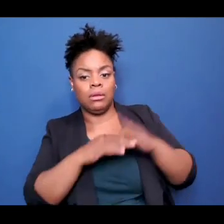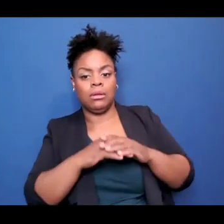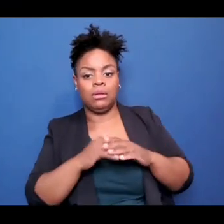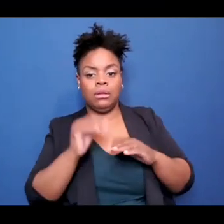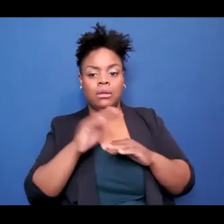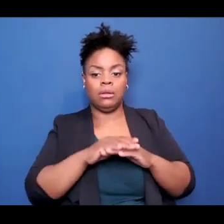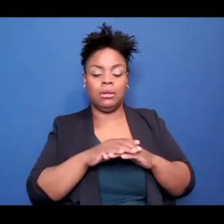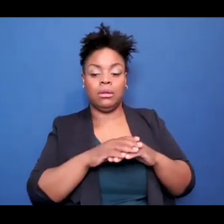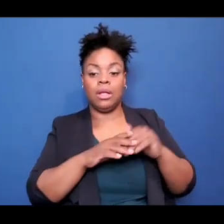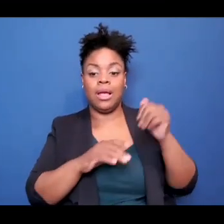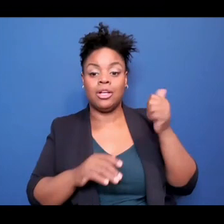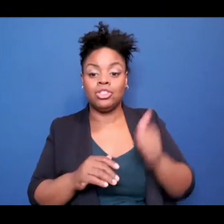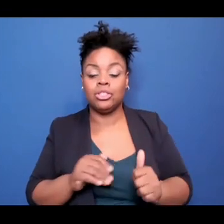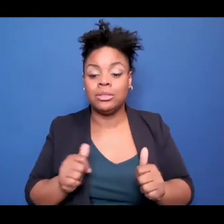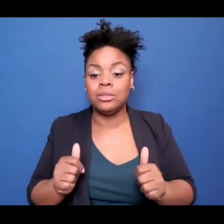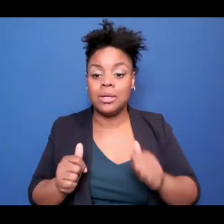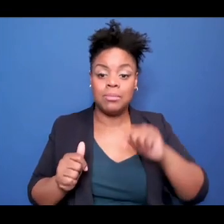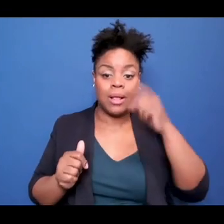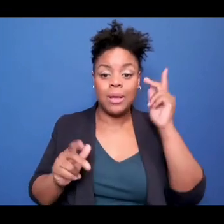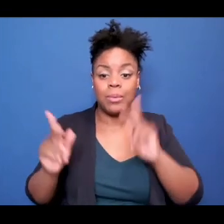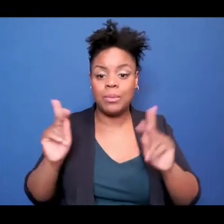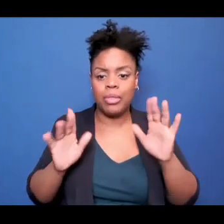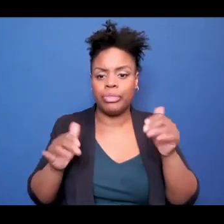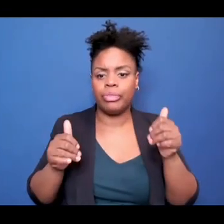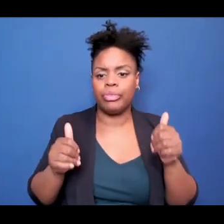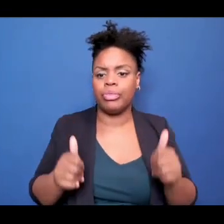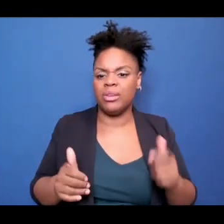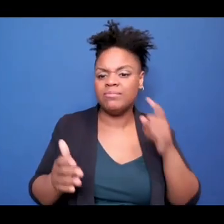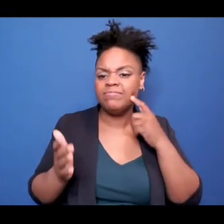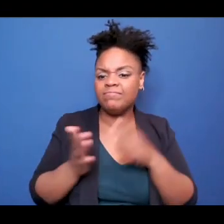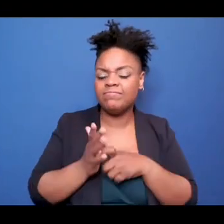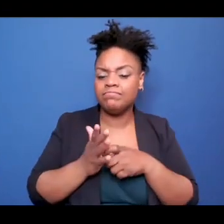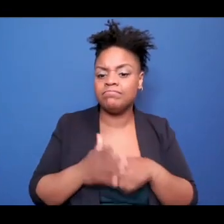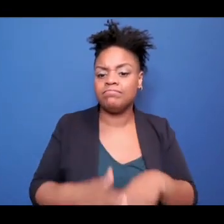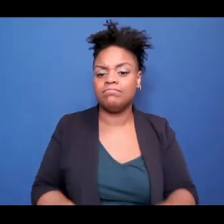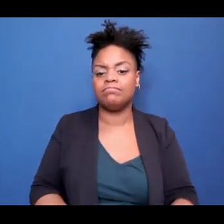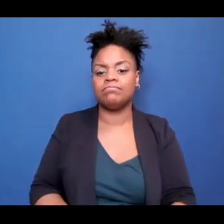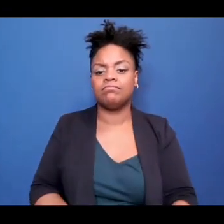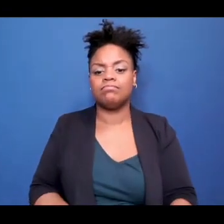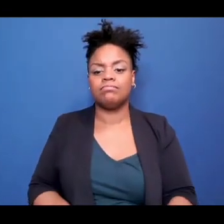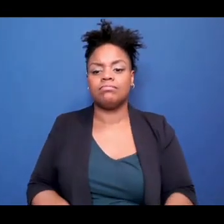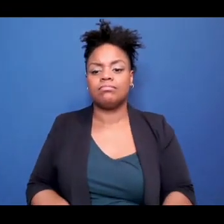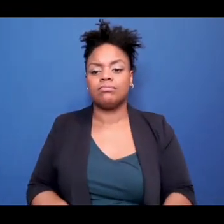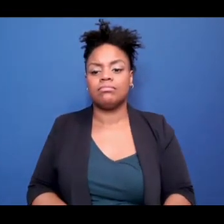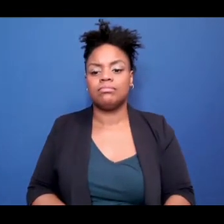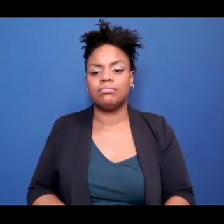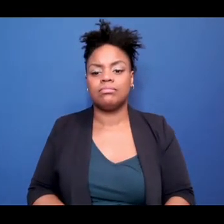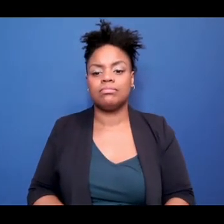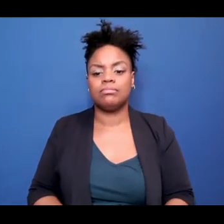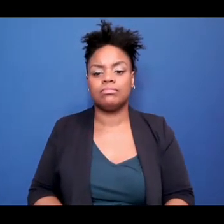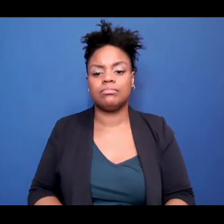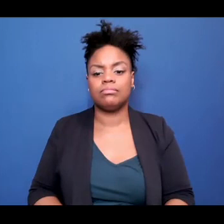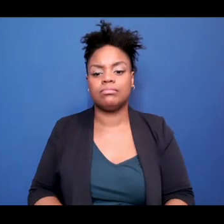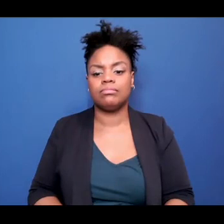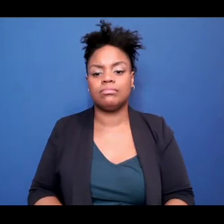RELATES TO RACISM LITERALLY AGES BLACK PEOPLE FASTER. NEXT SLIDE.